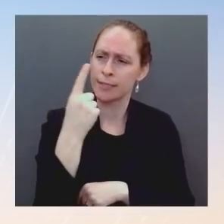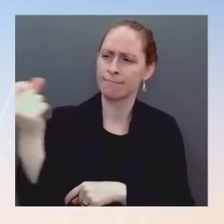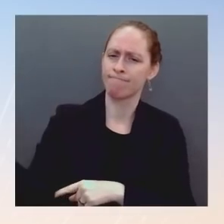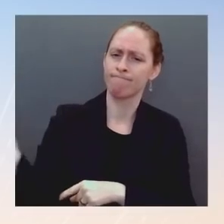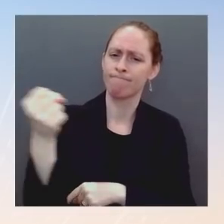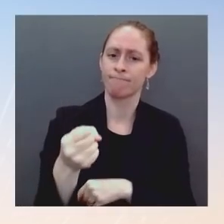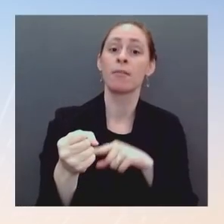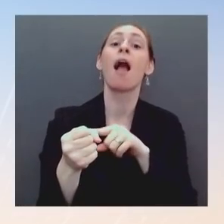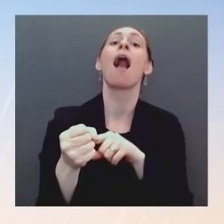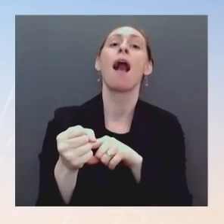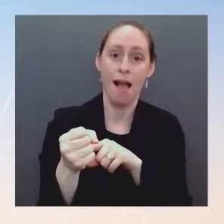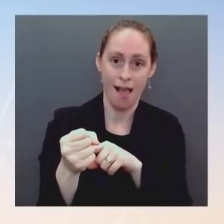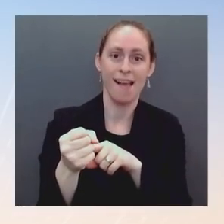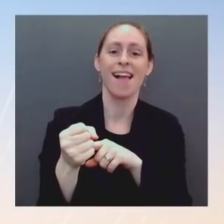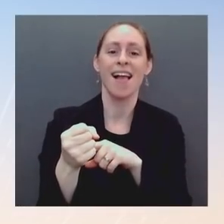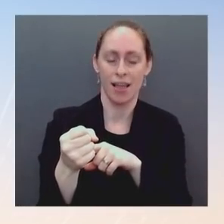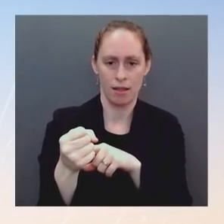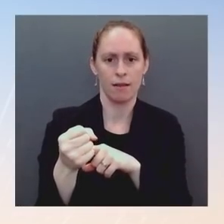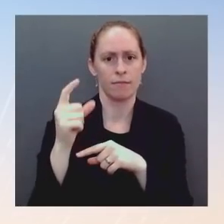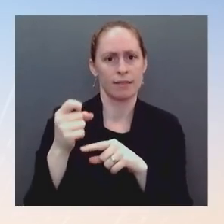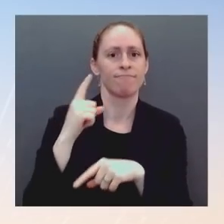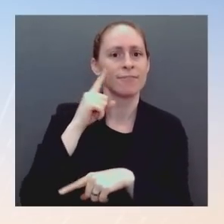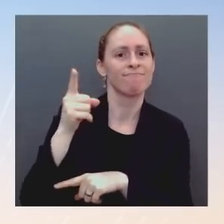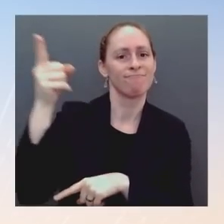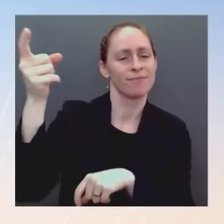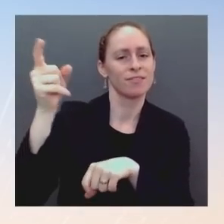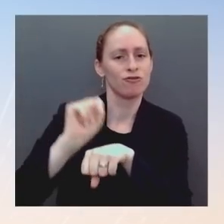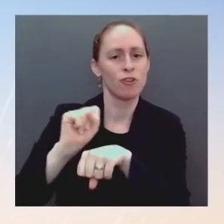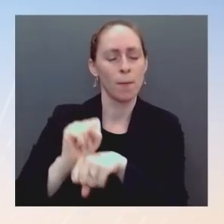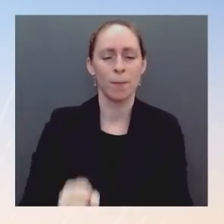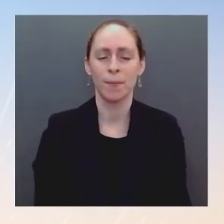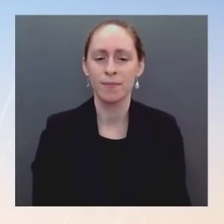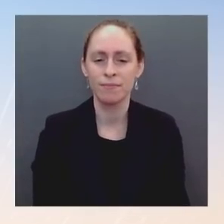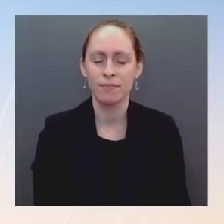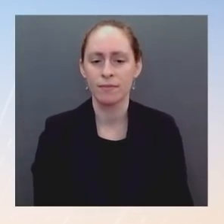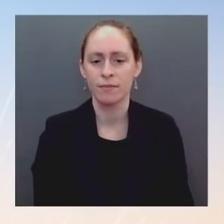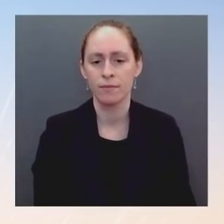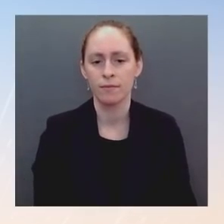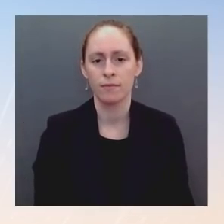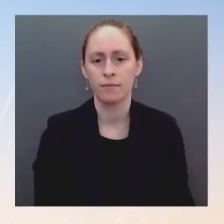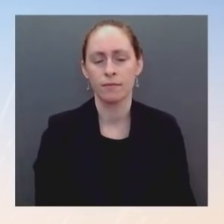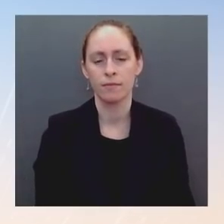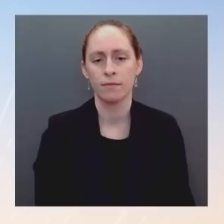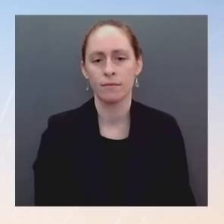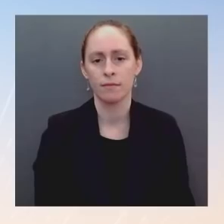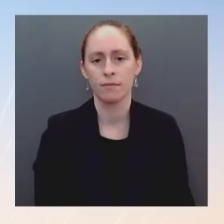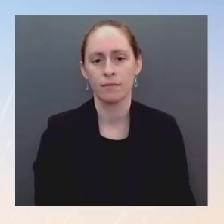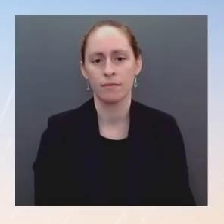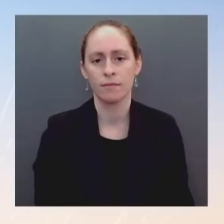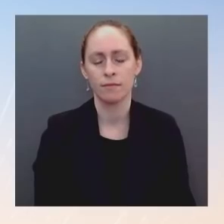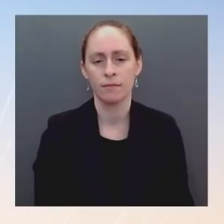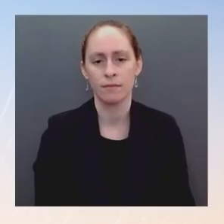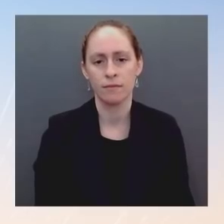Our latest poll shows that just over three quarters of Americans, 76 percent, want the President to consider all possible nominees,